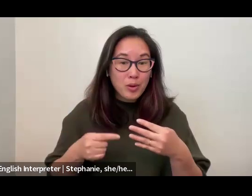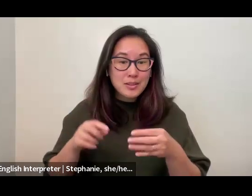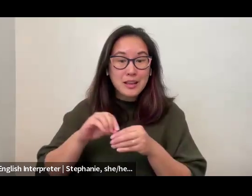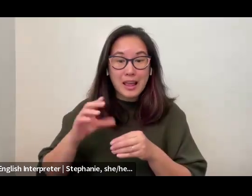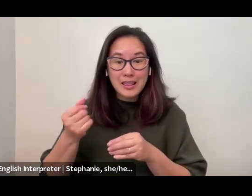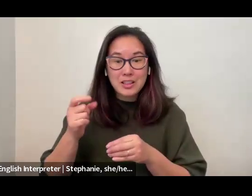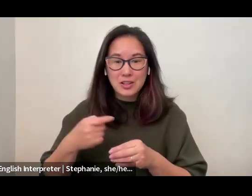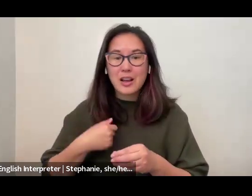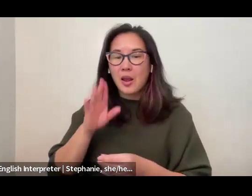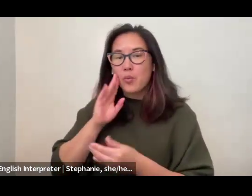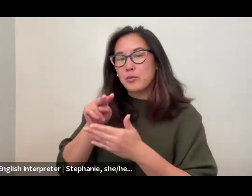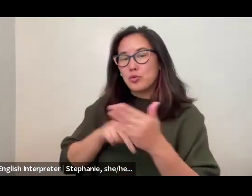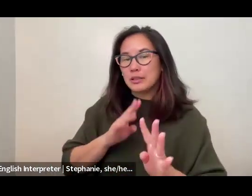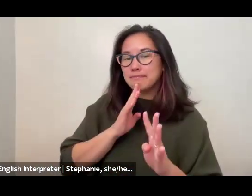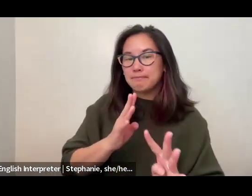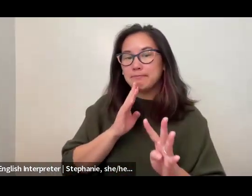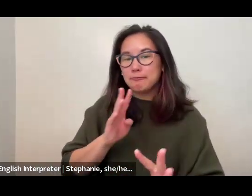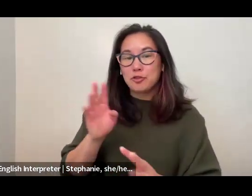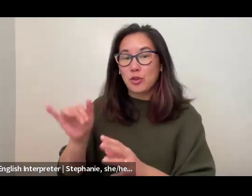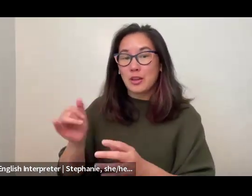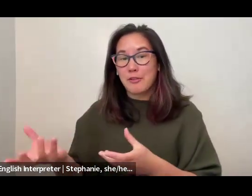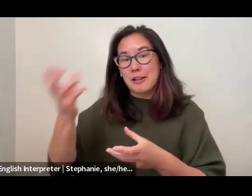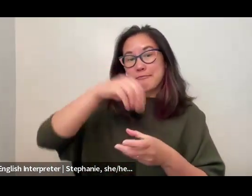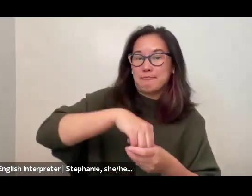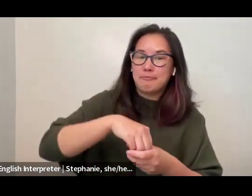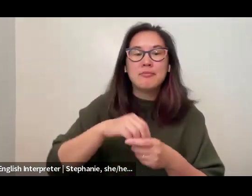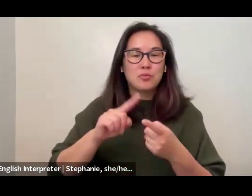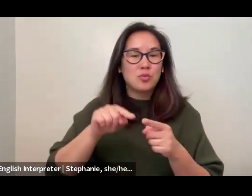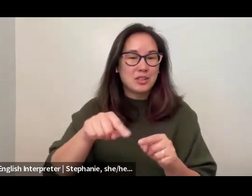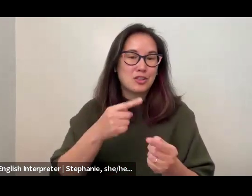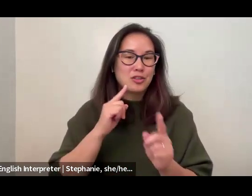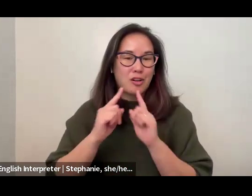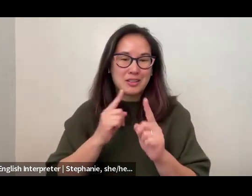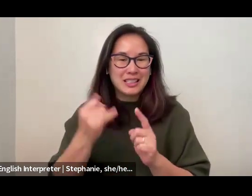that conversation in if it's unavailable to you.